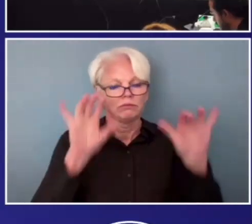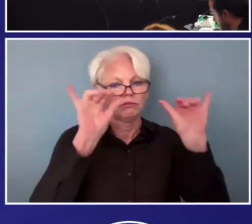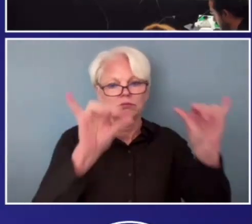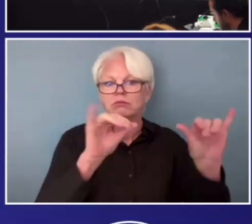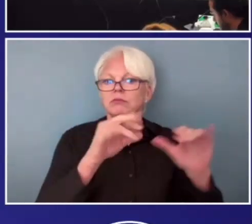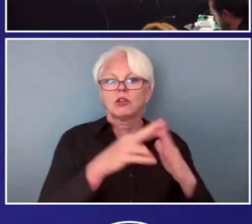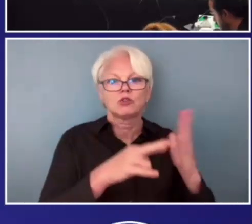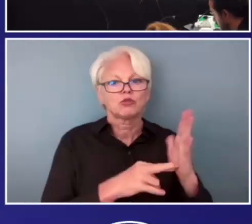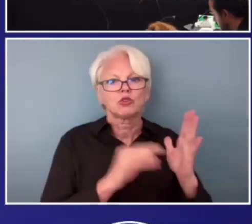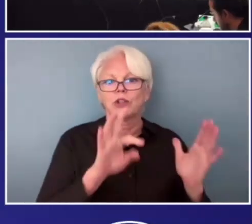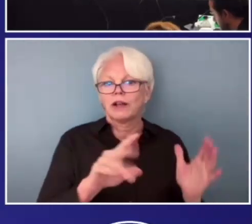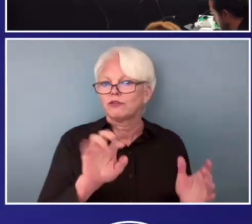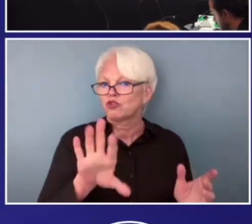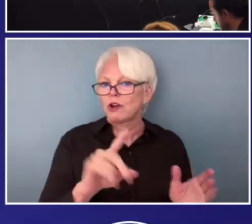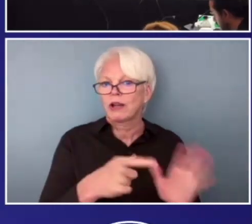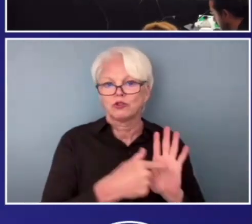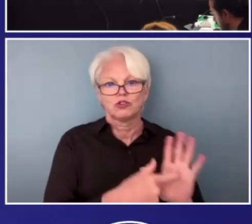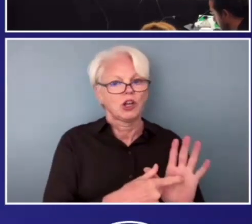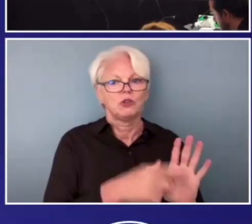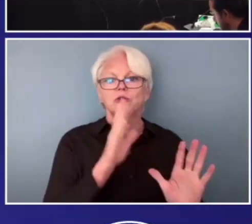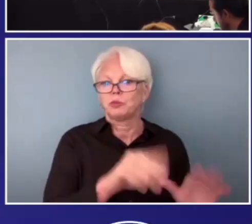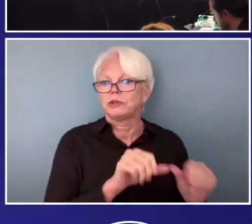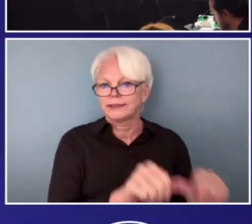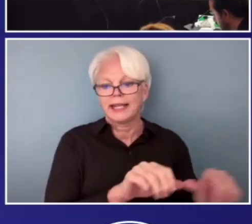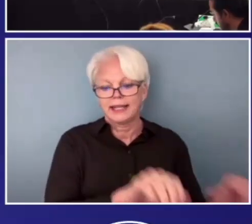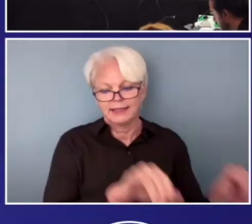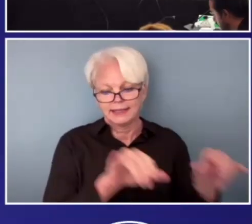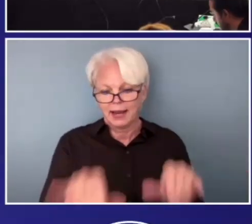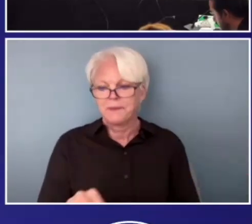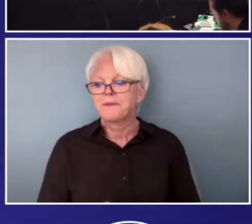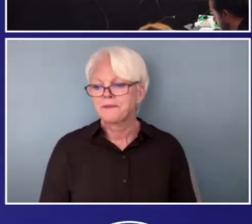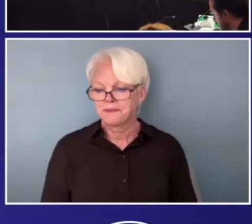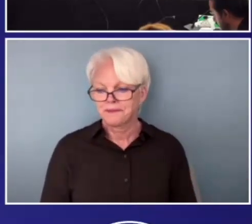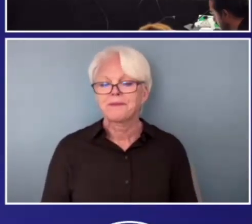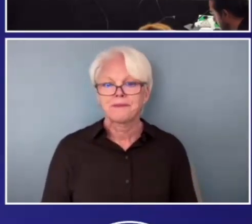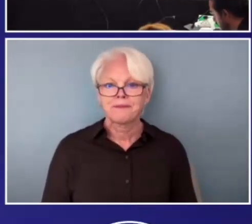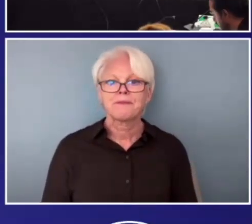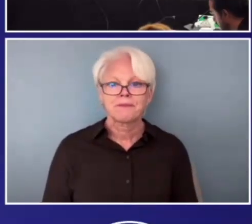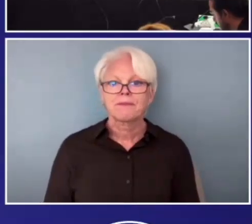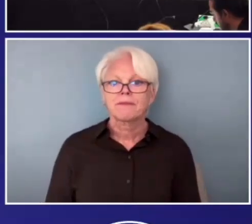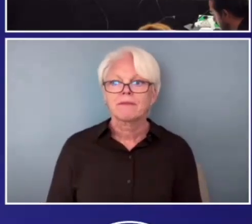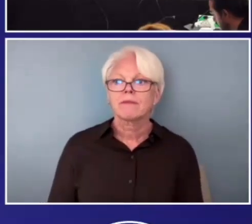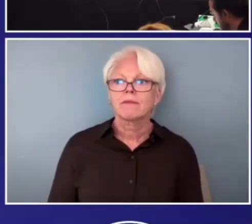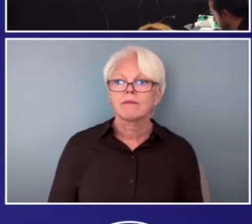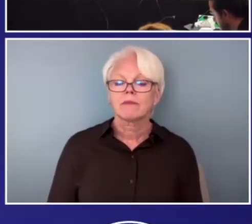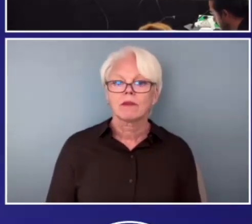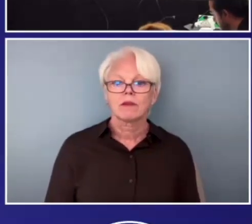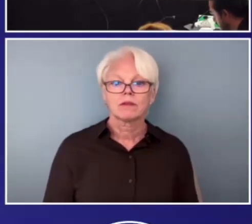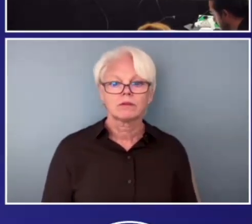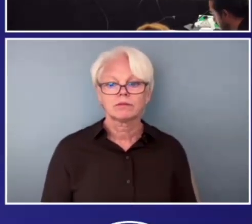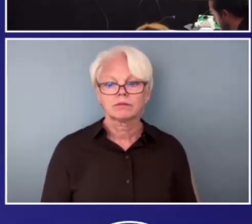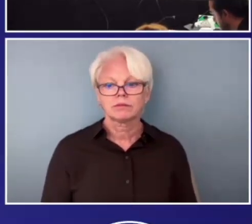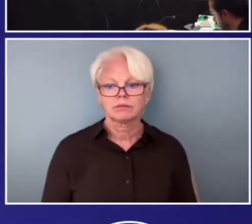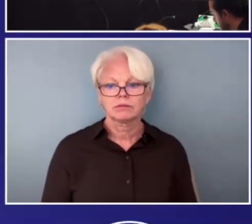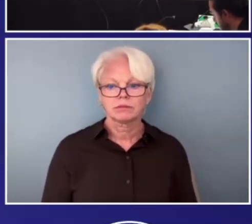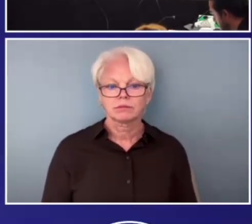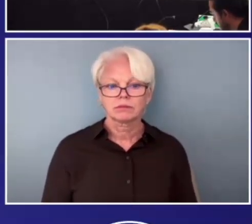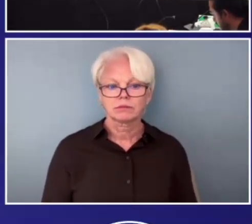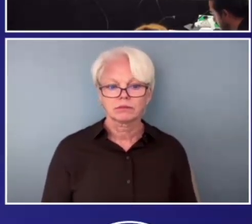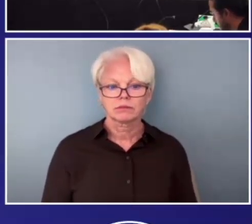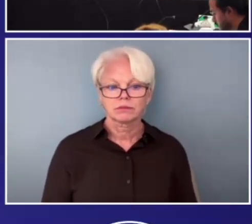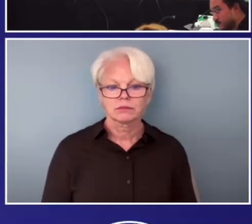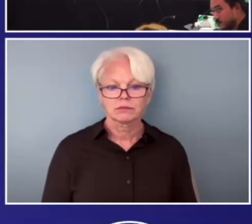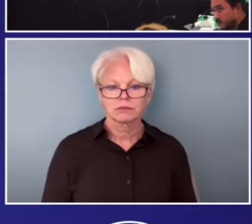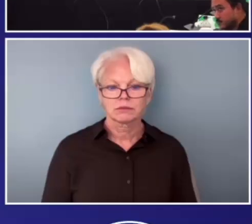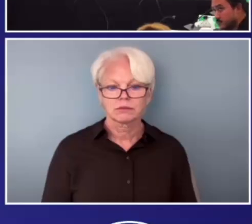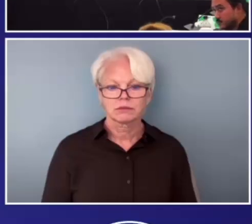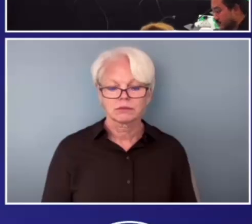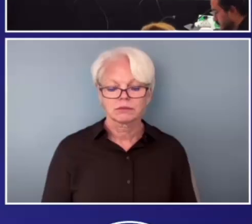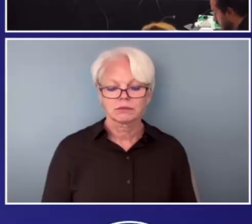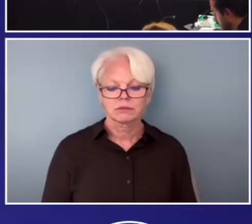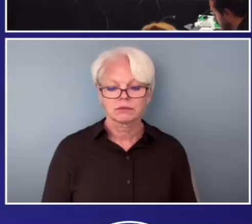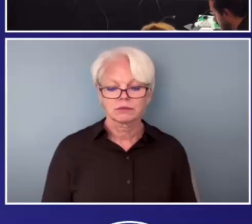indicates. So the other change --